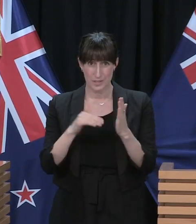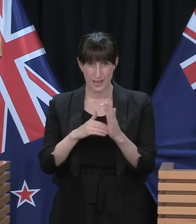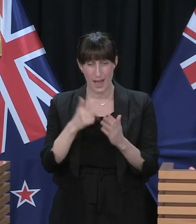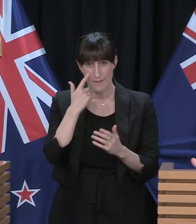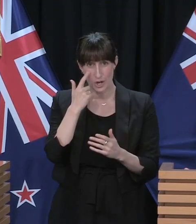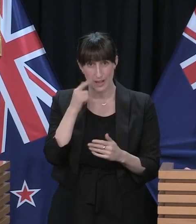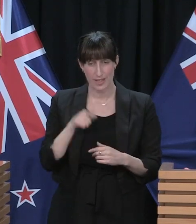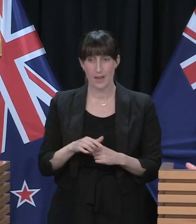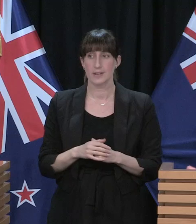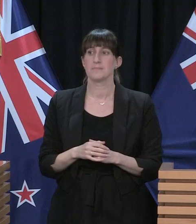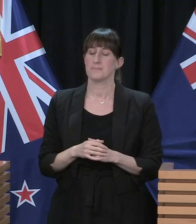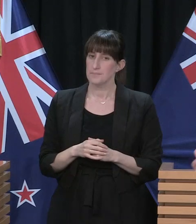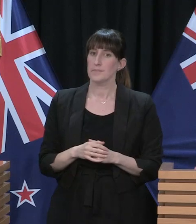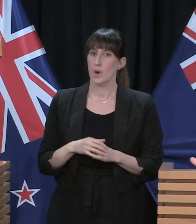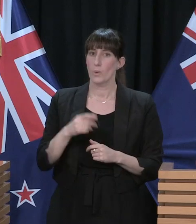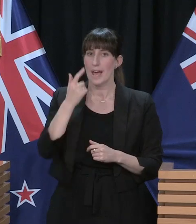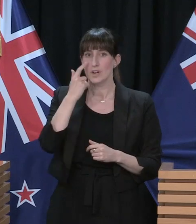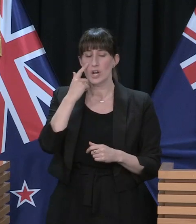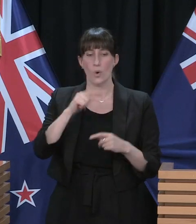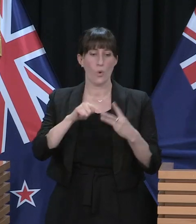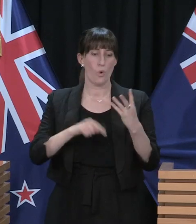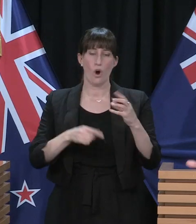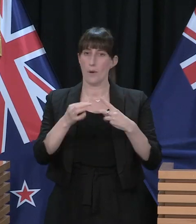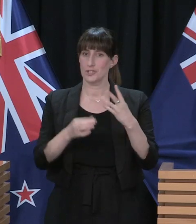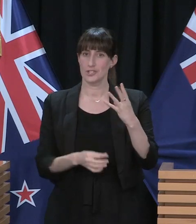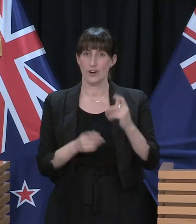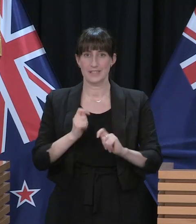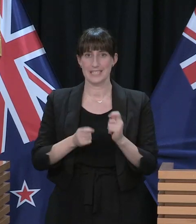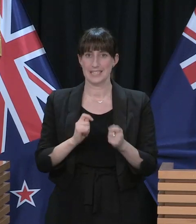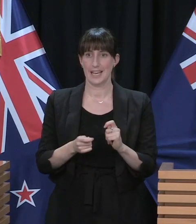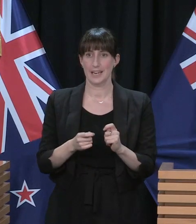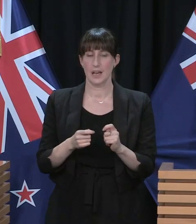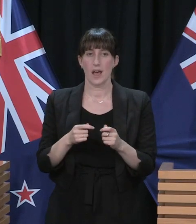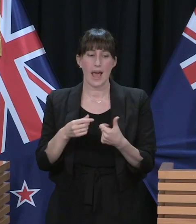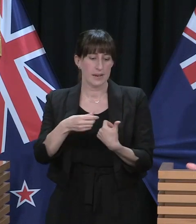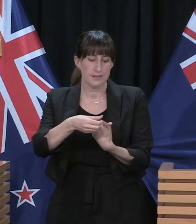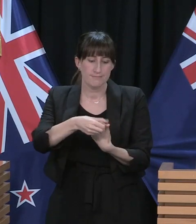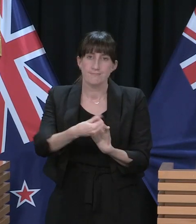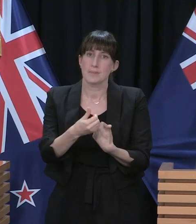Yeah. We're looking at all different testing technologies, including the serology